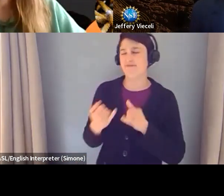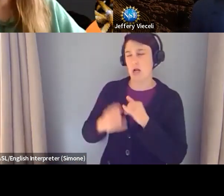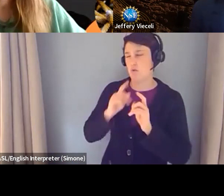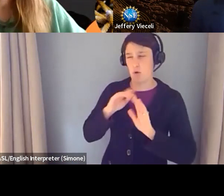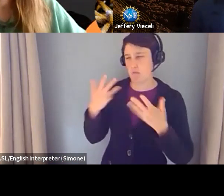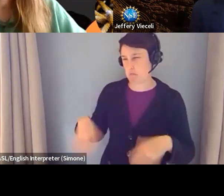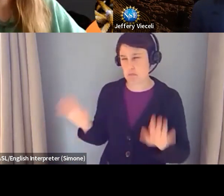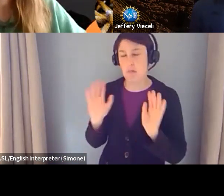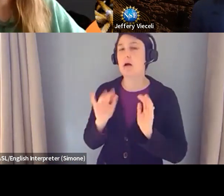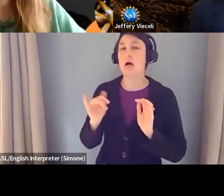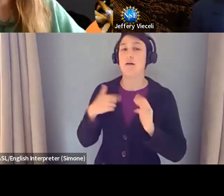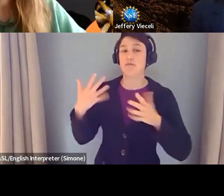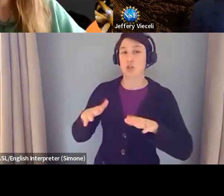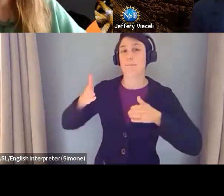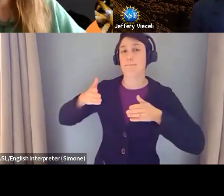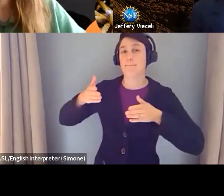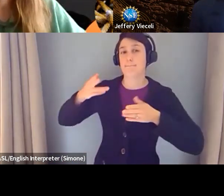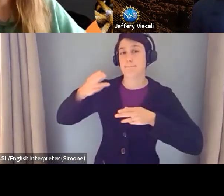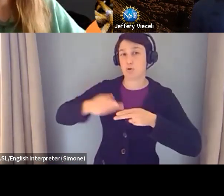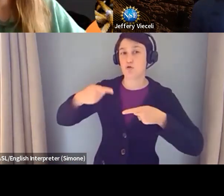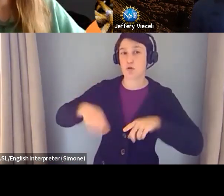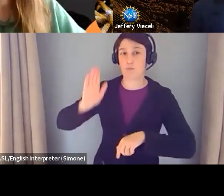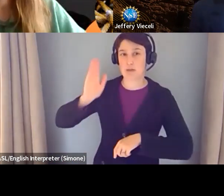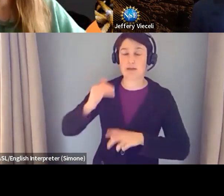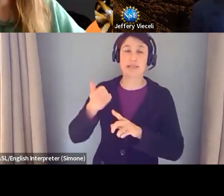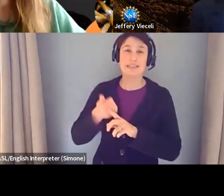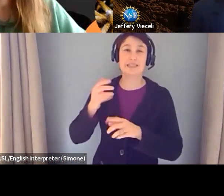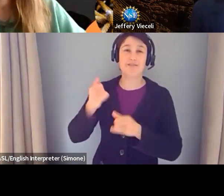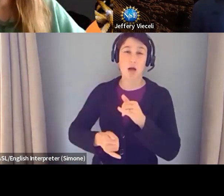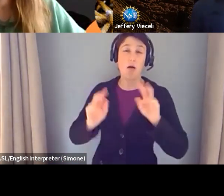as I mentioned in the presentation, it's really a final annual report, and yes,